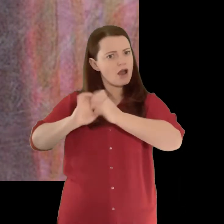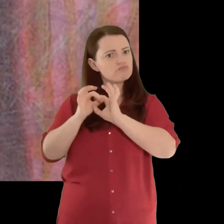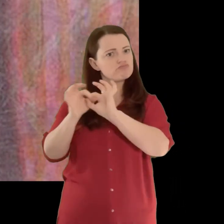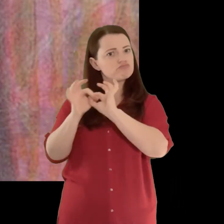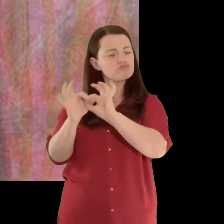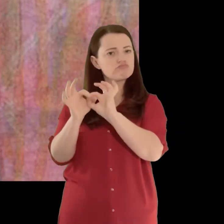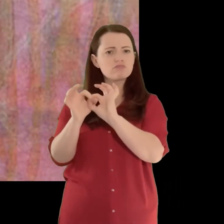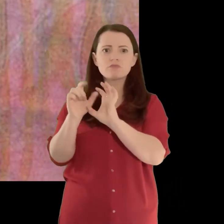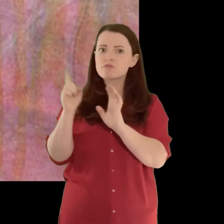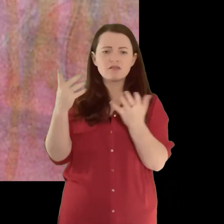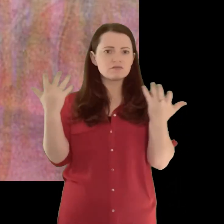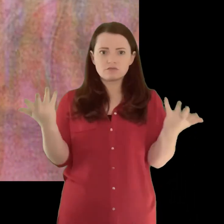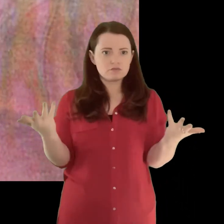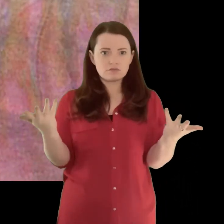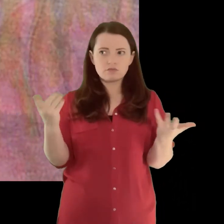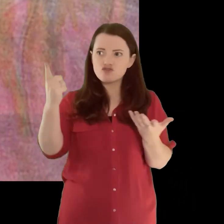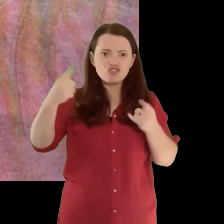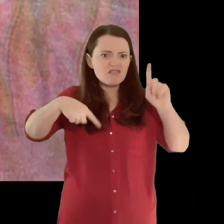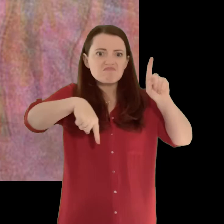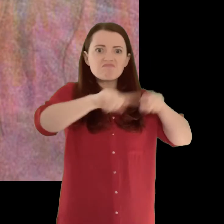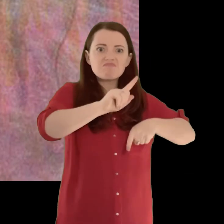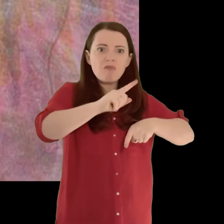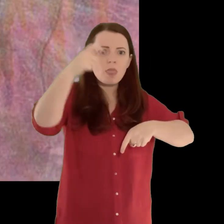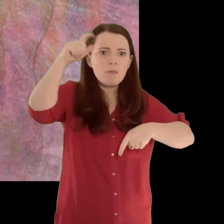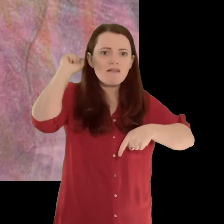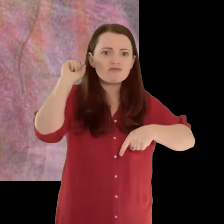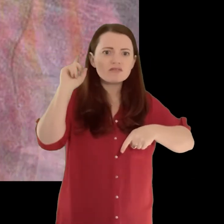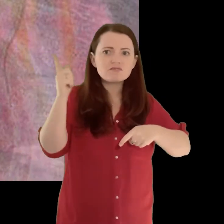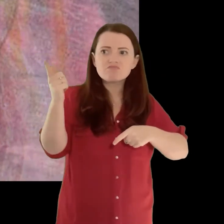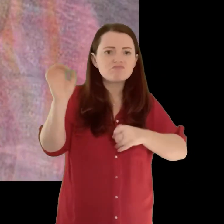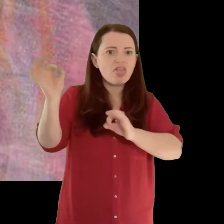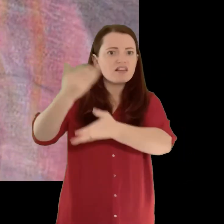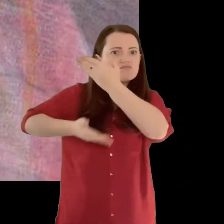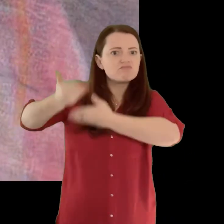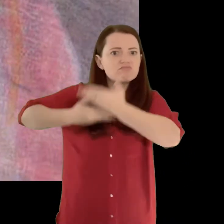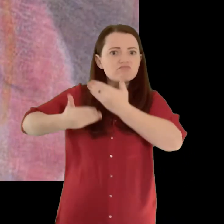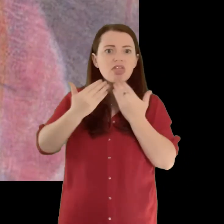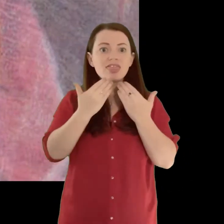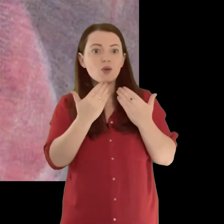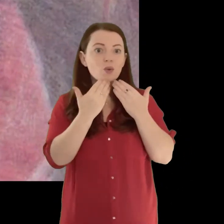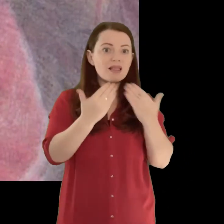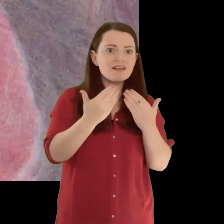but if she was how could she turn out the badgers with no ‘ifs or buts’ and not a thank you or please